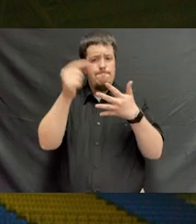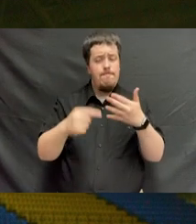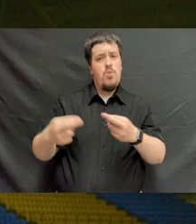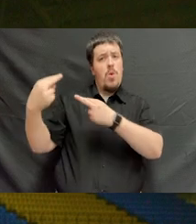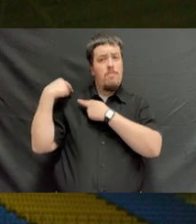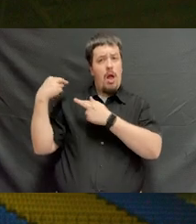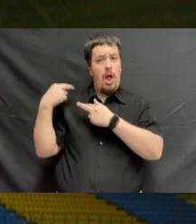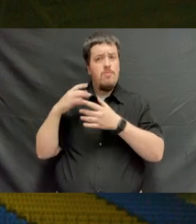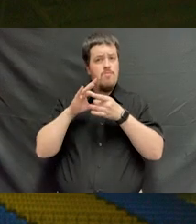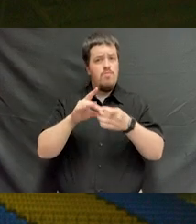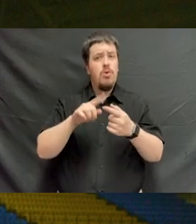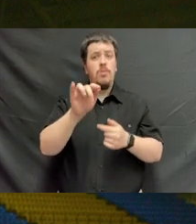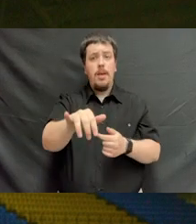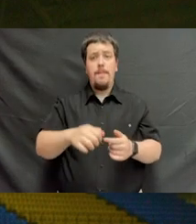and responsibilities thereto appertaining.